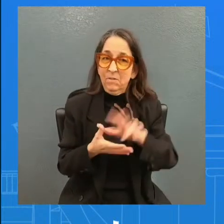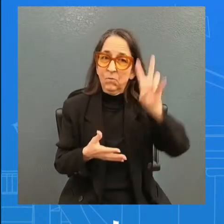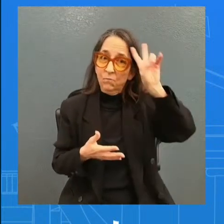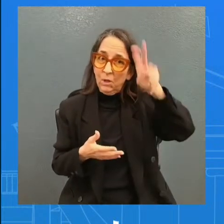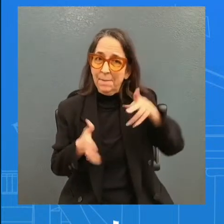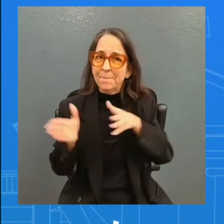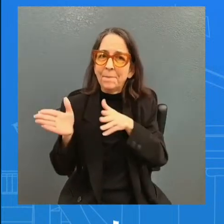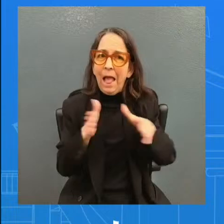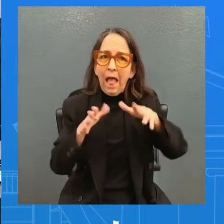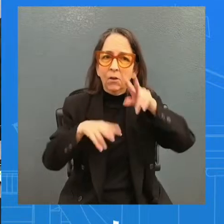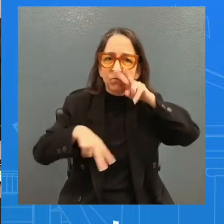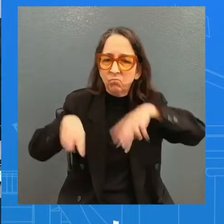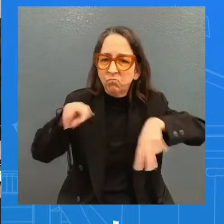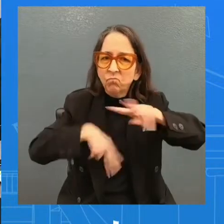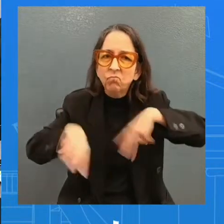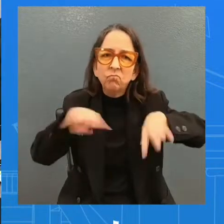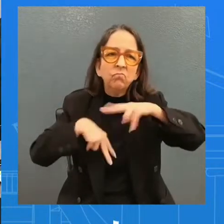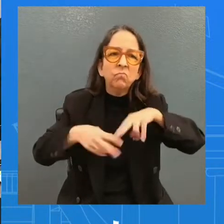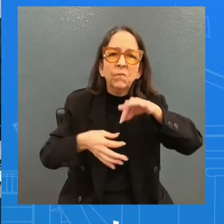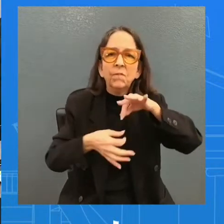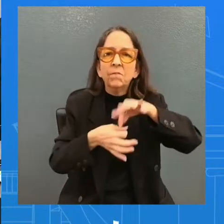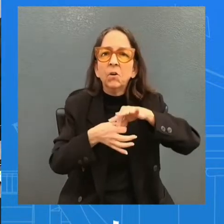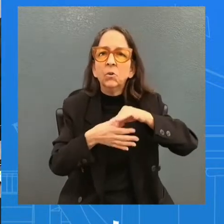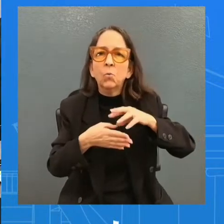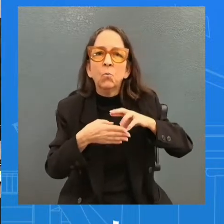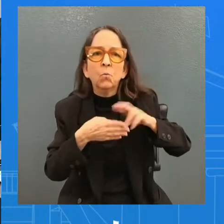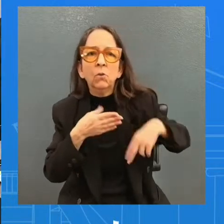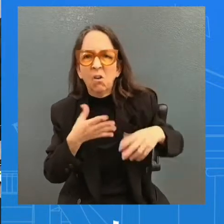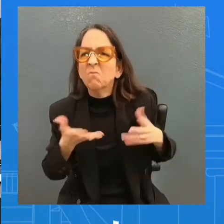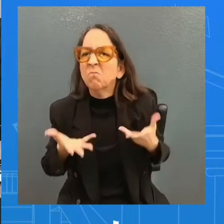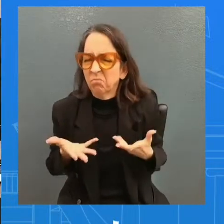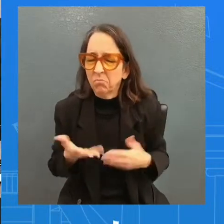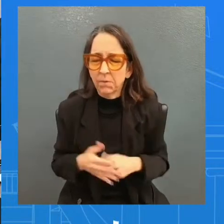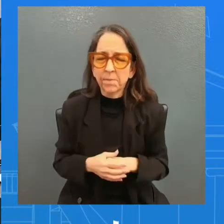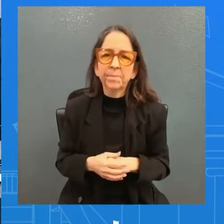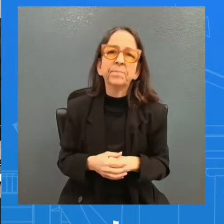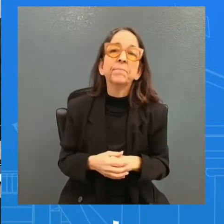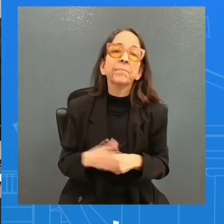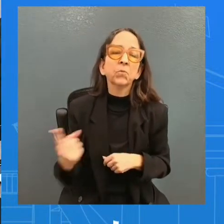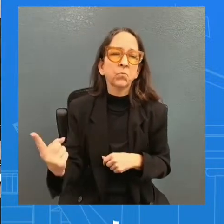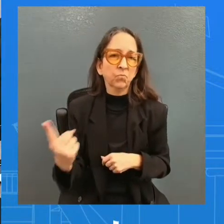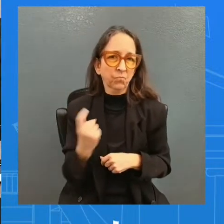How does the attack in New Orleans and the explosion in Las Vegas increase concerns in the administration